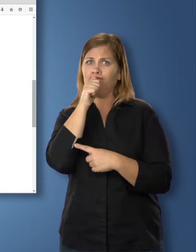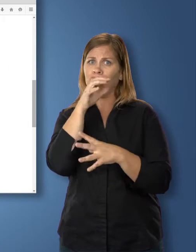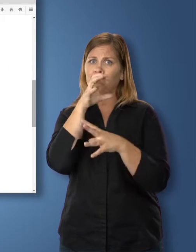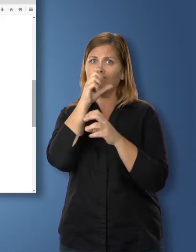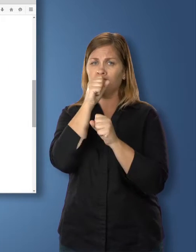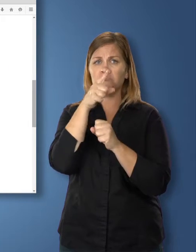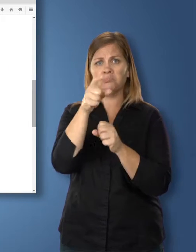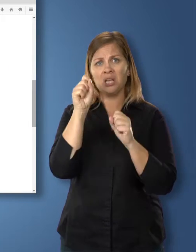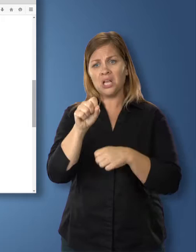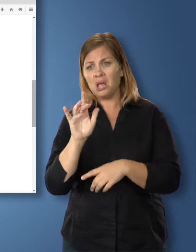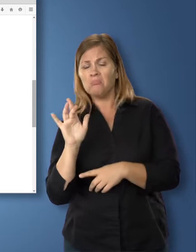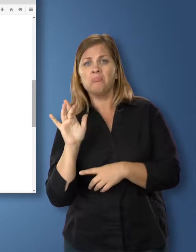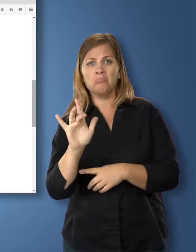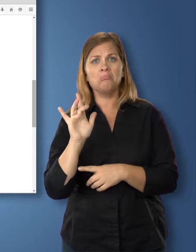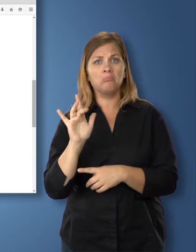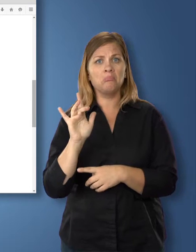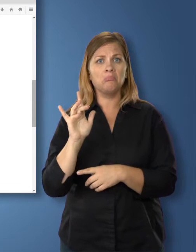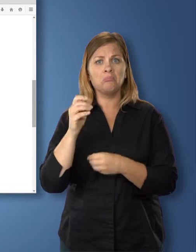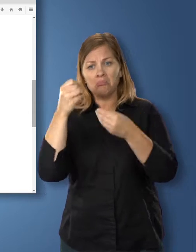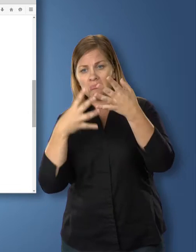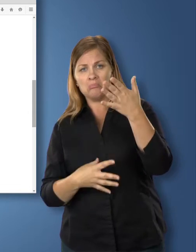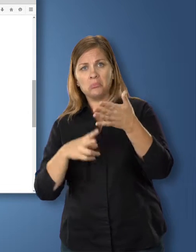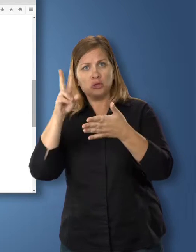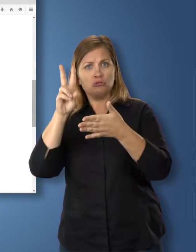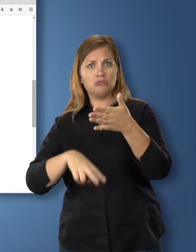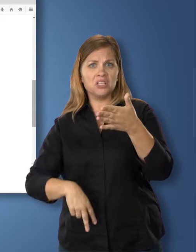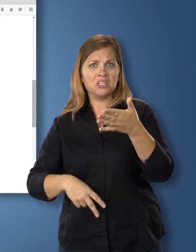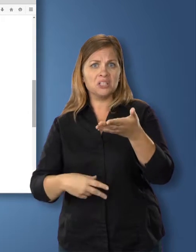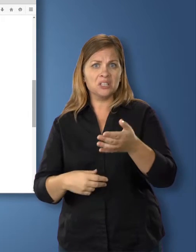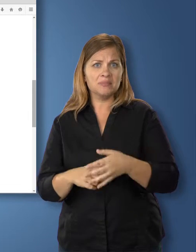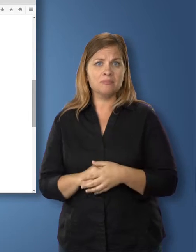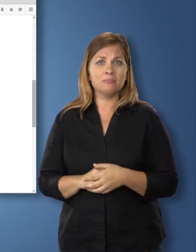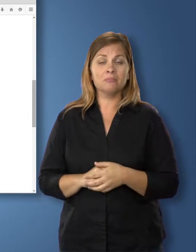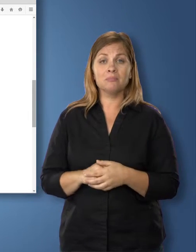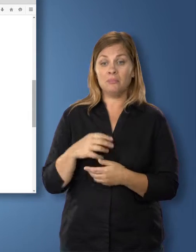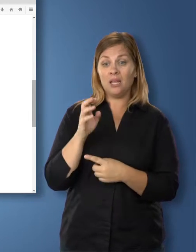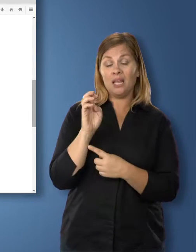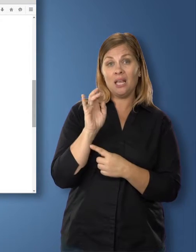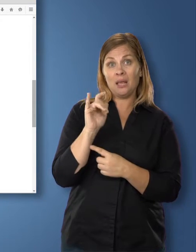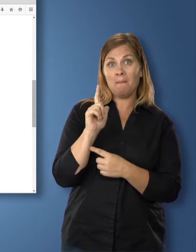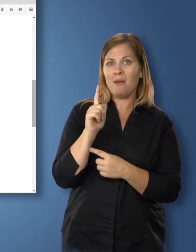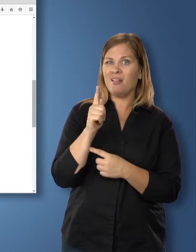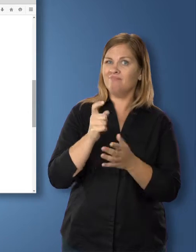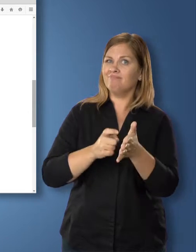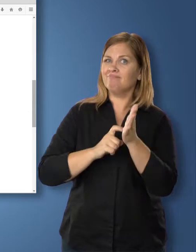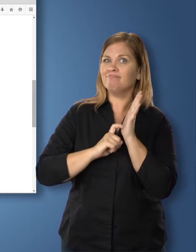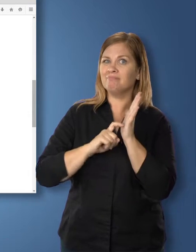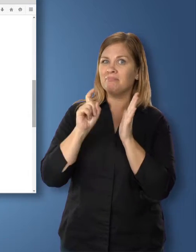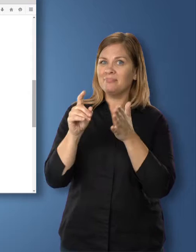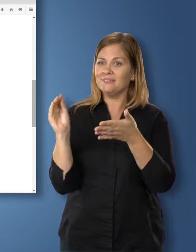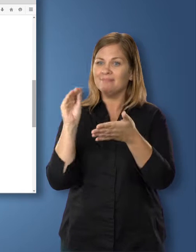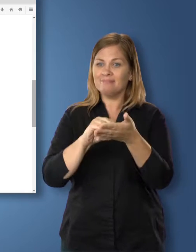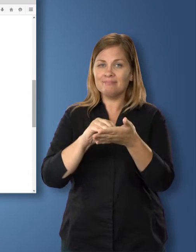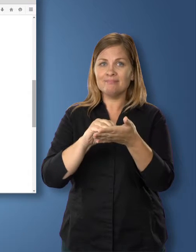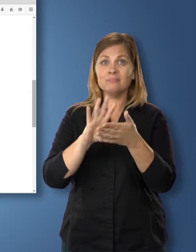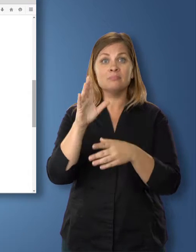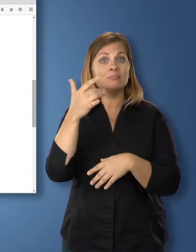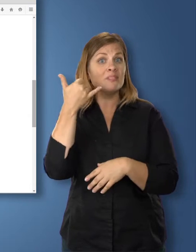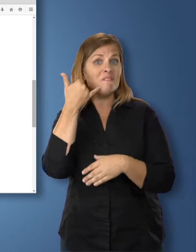If you want more information, you can click on the link and read the privacy notice. Type in your email address.